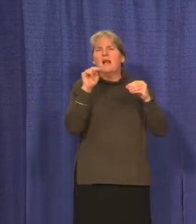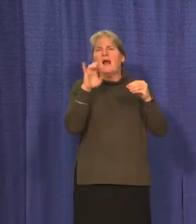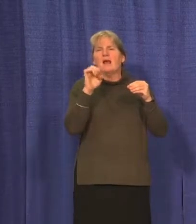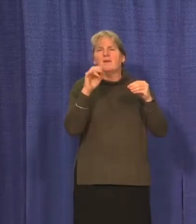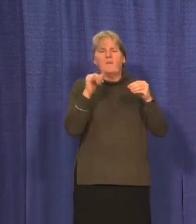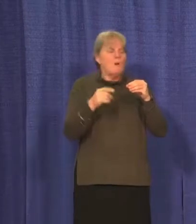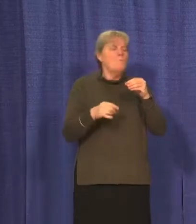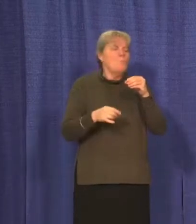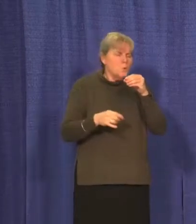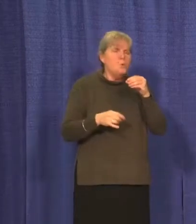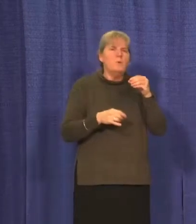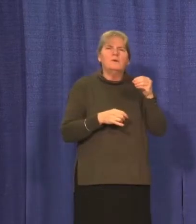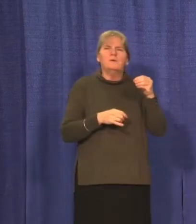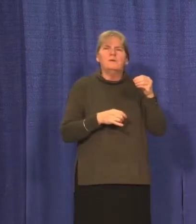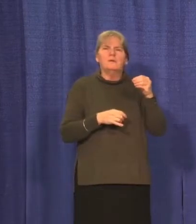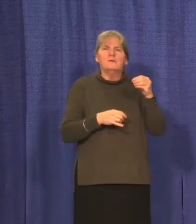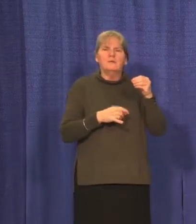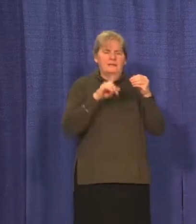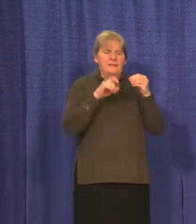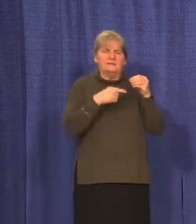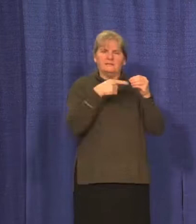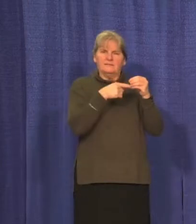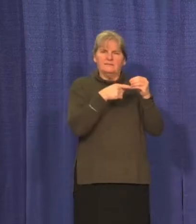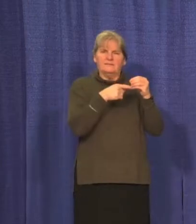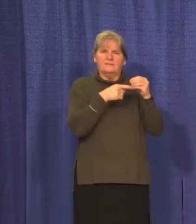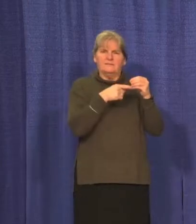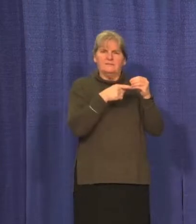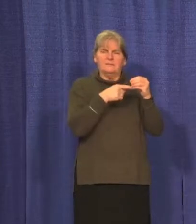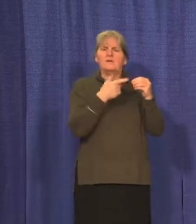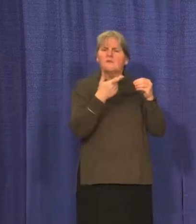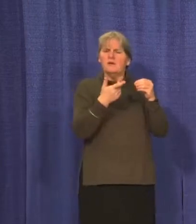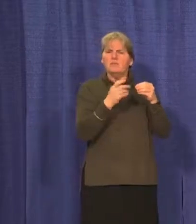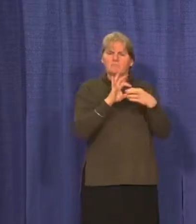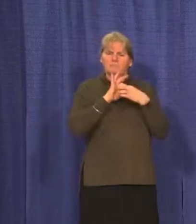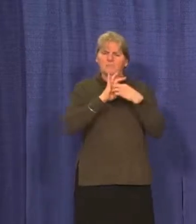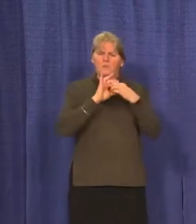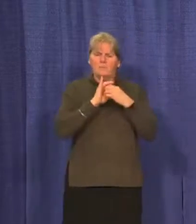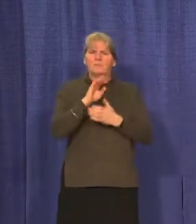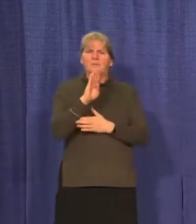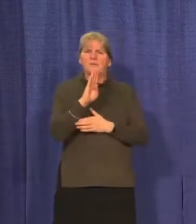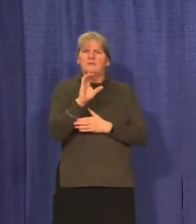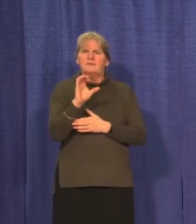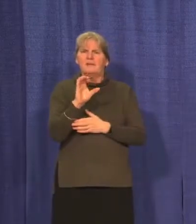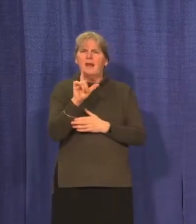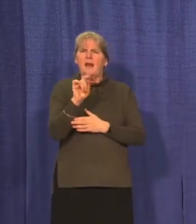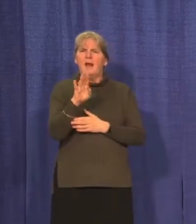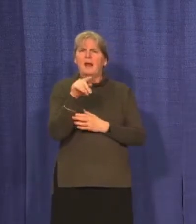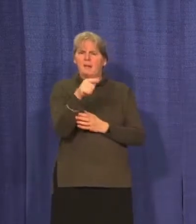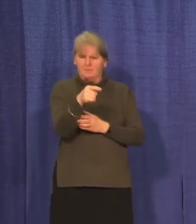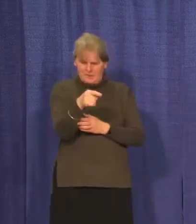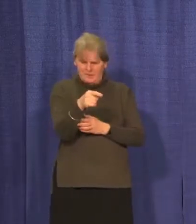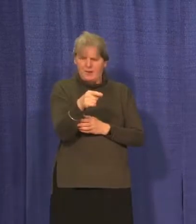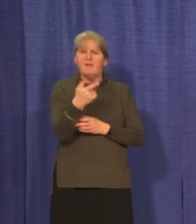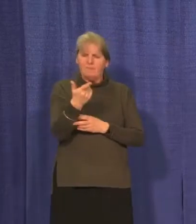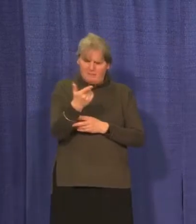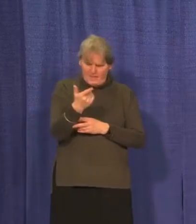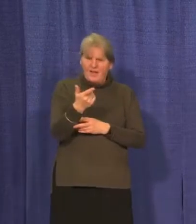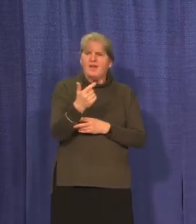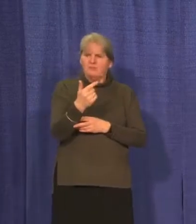saline solution into a tube. We have worked closely with our colleagues at the BC CDC lab as they evaluated British